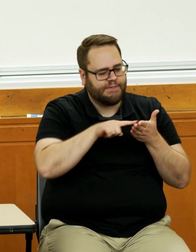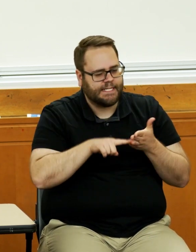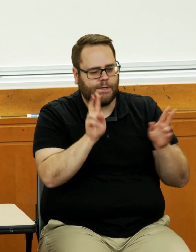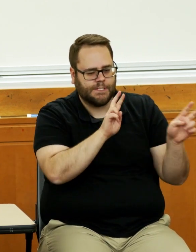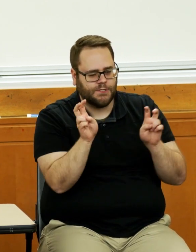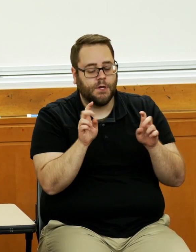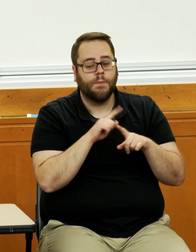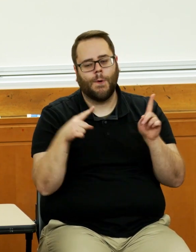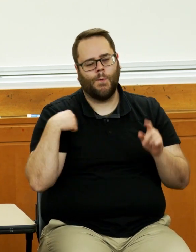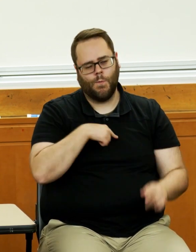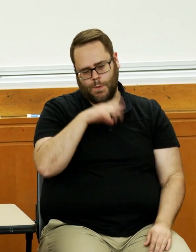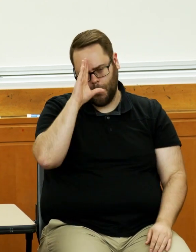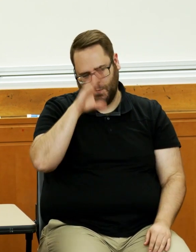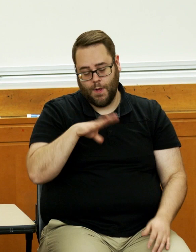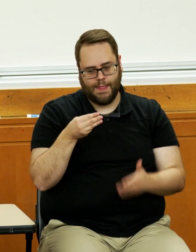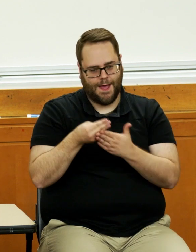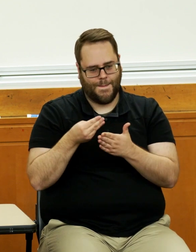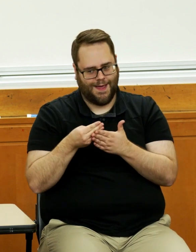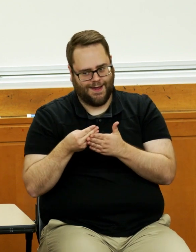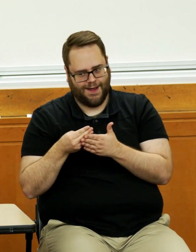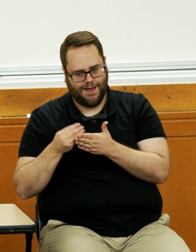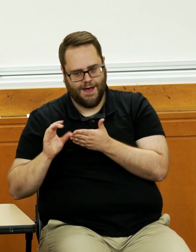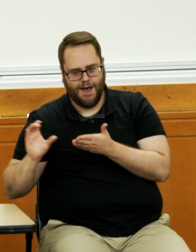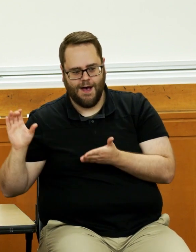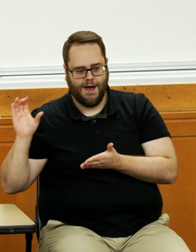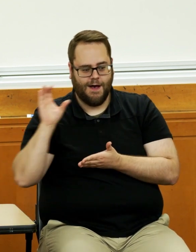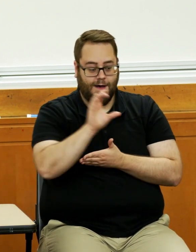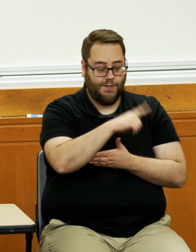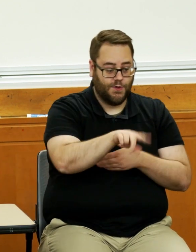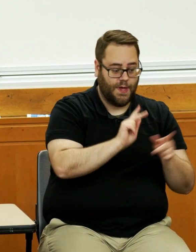more often than not, that money doesn't reach the people who are most impacted by these issues.